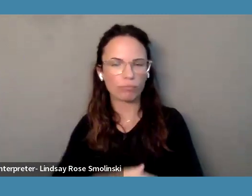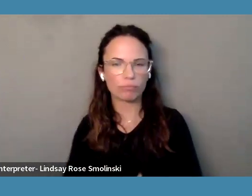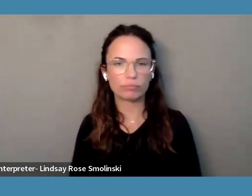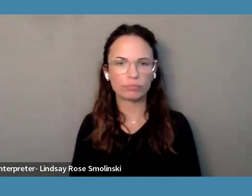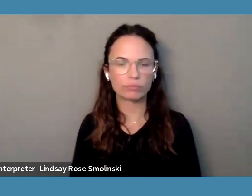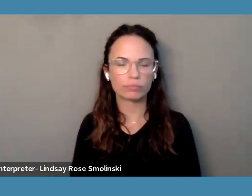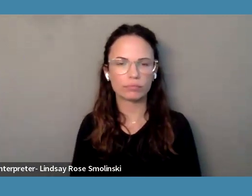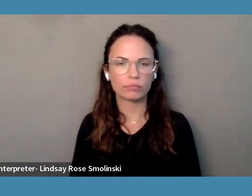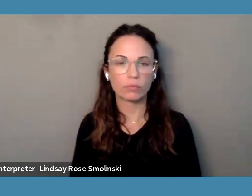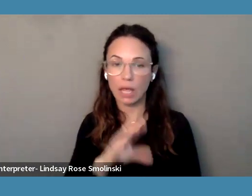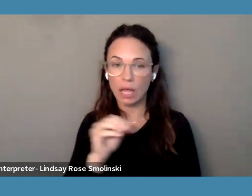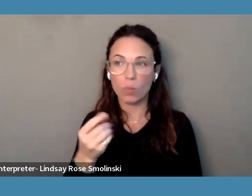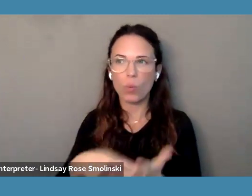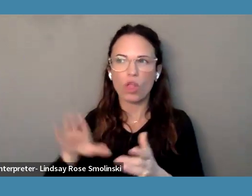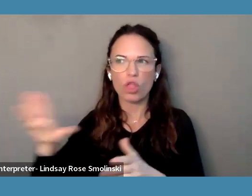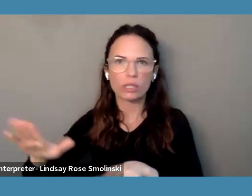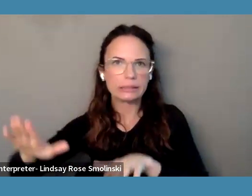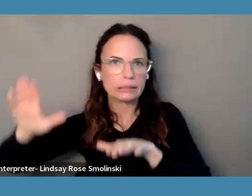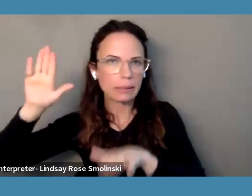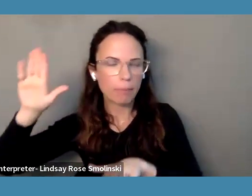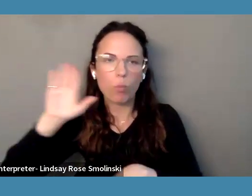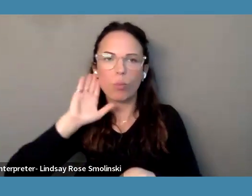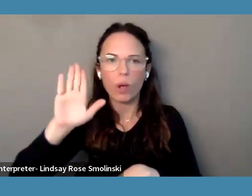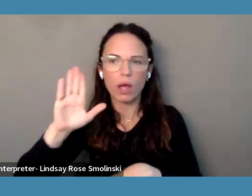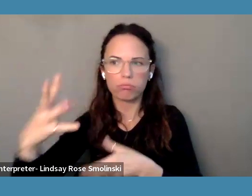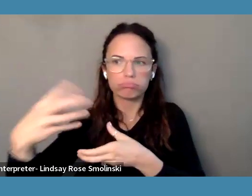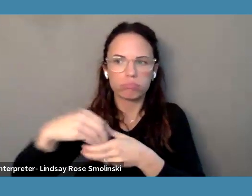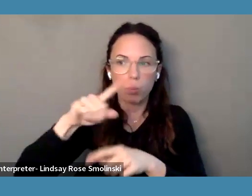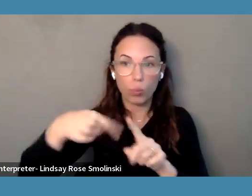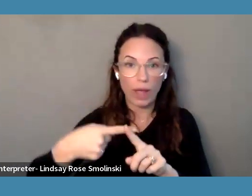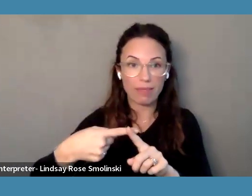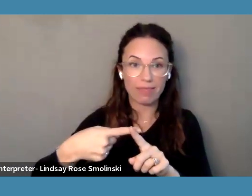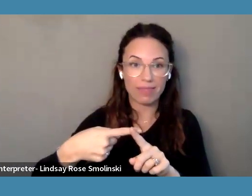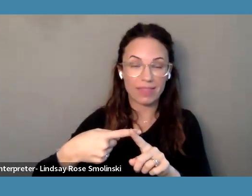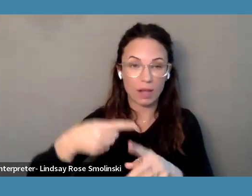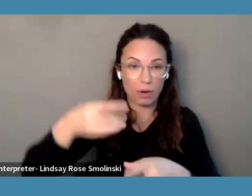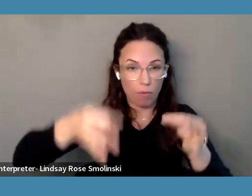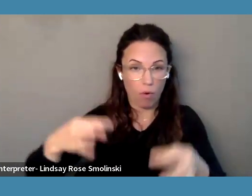and the testimony that's gonna be taken into account when the hearing officer makes their final decision.